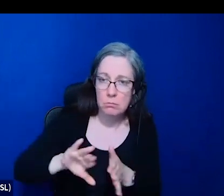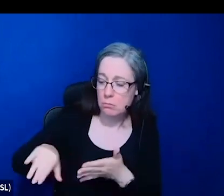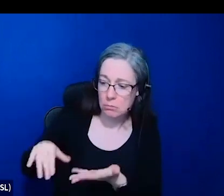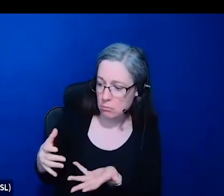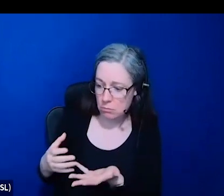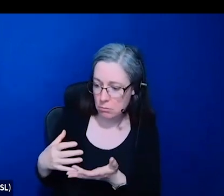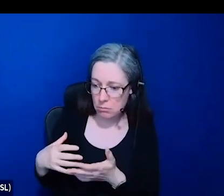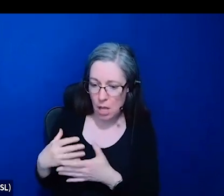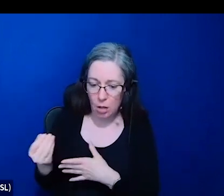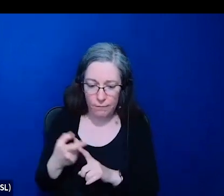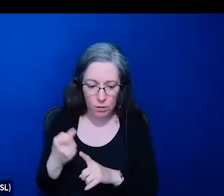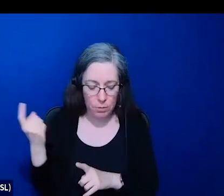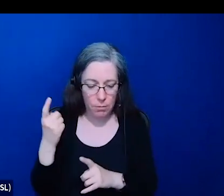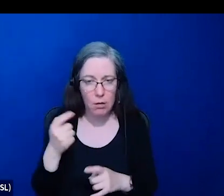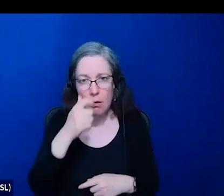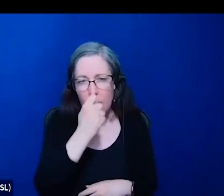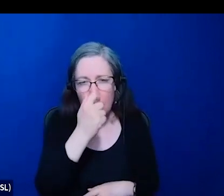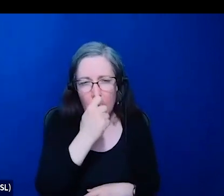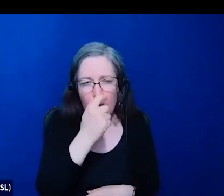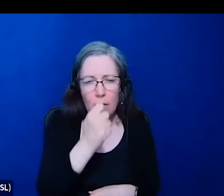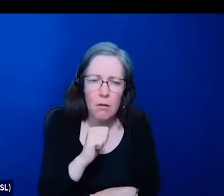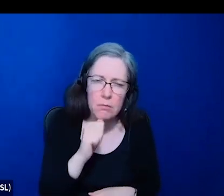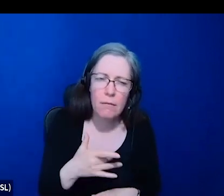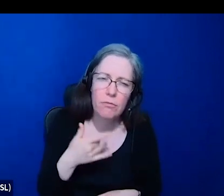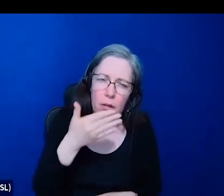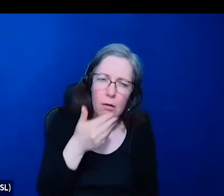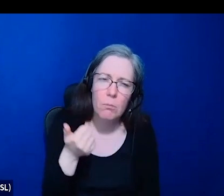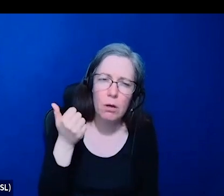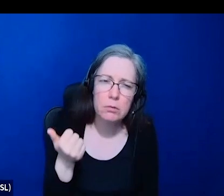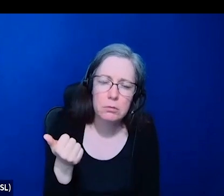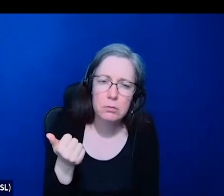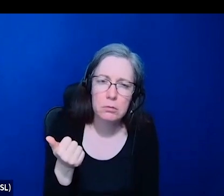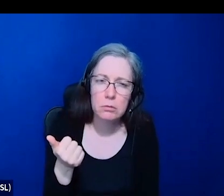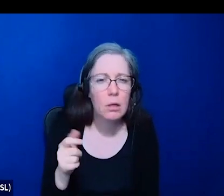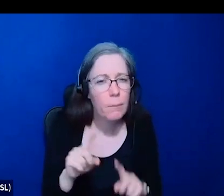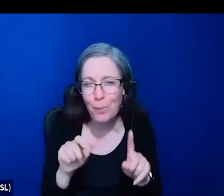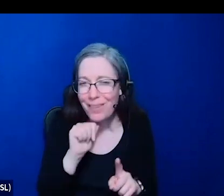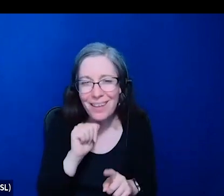you're not your best when you have a wretched cold, and that's not the same as having a disability.